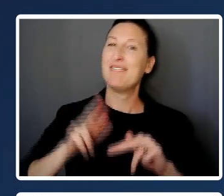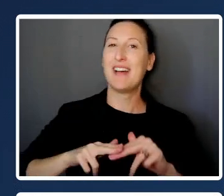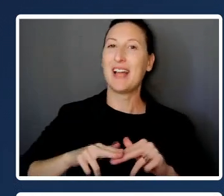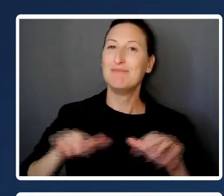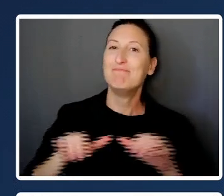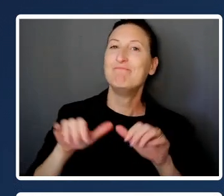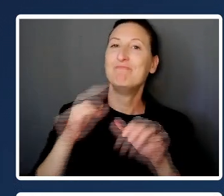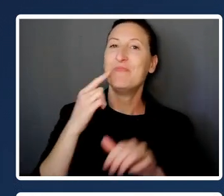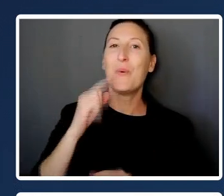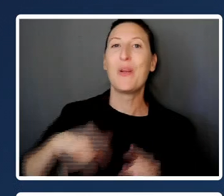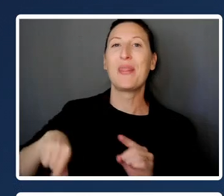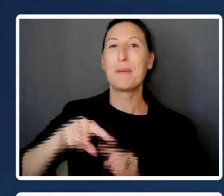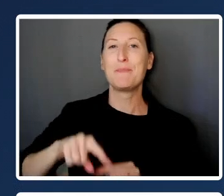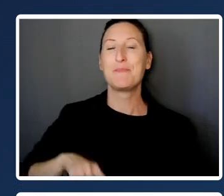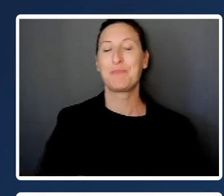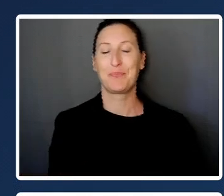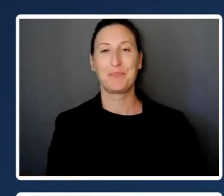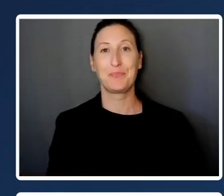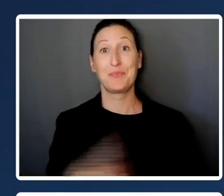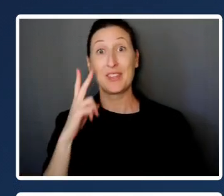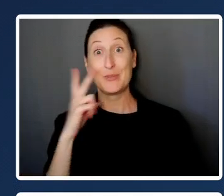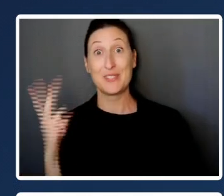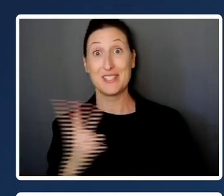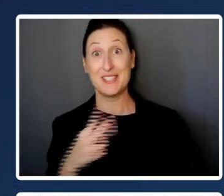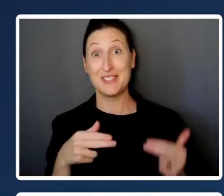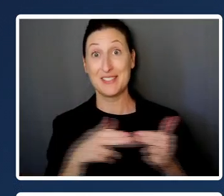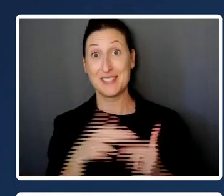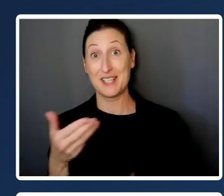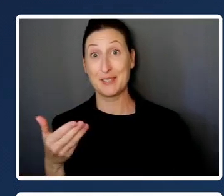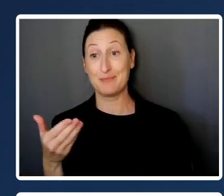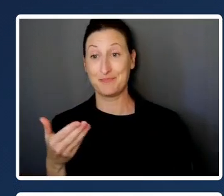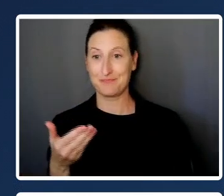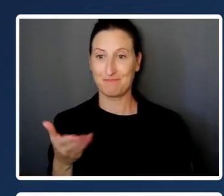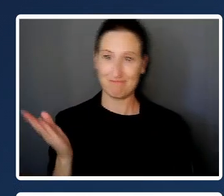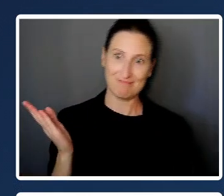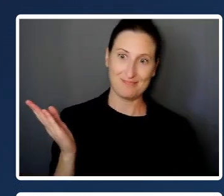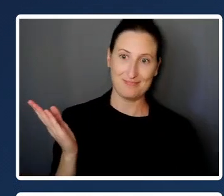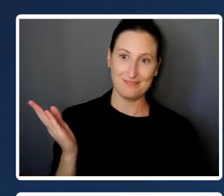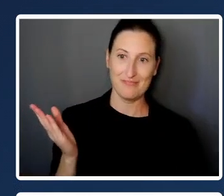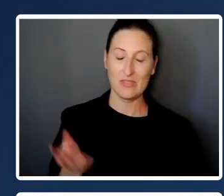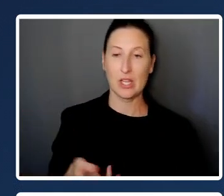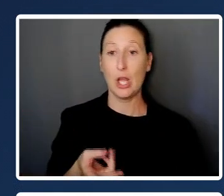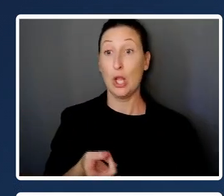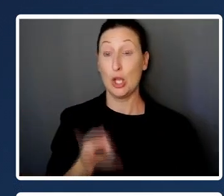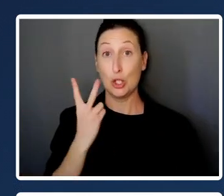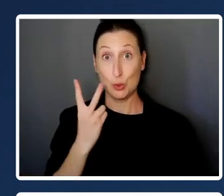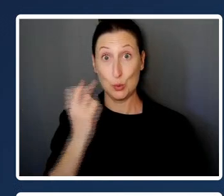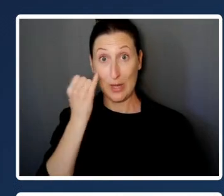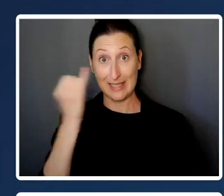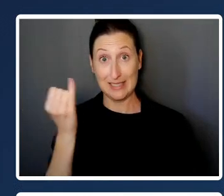And as you can see on this slide, the two ideas they settled on were go-go music and the Martin